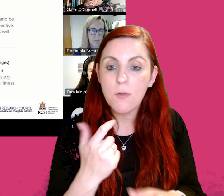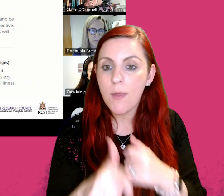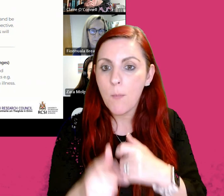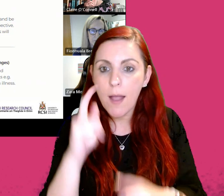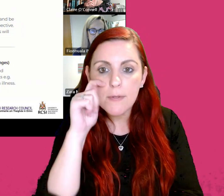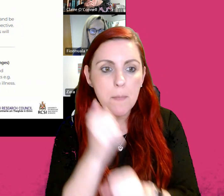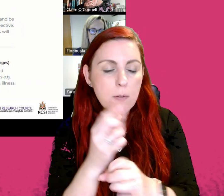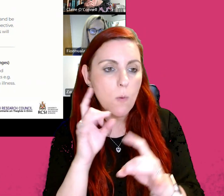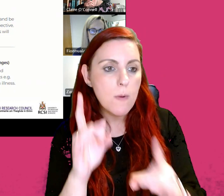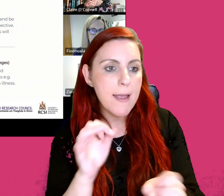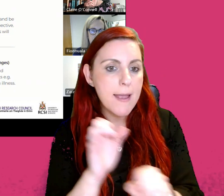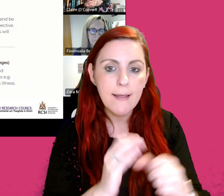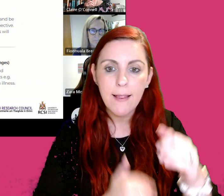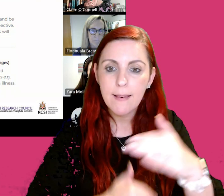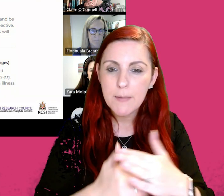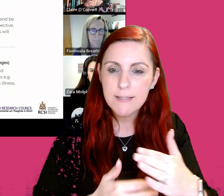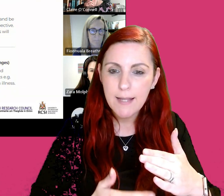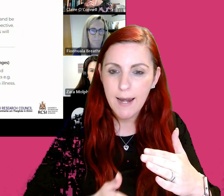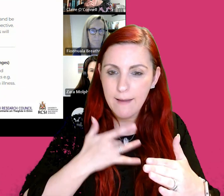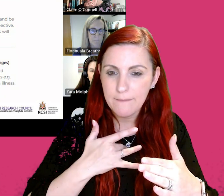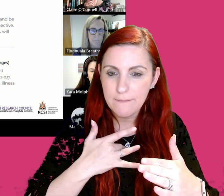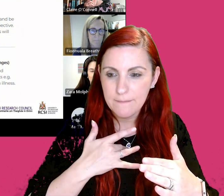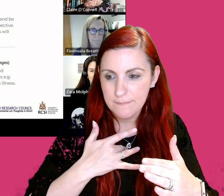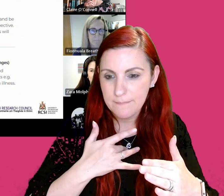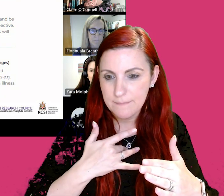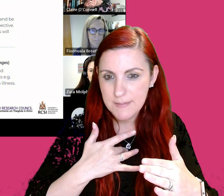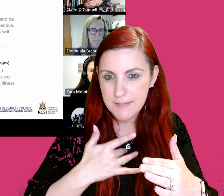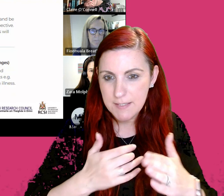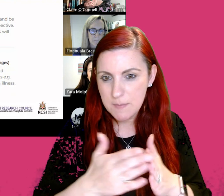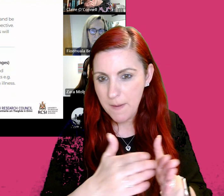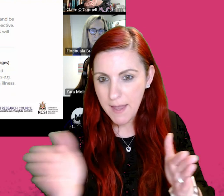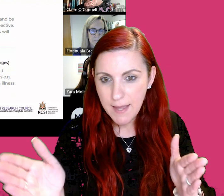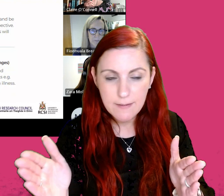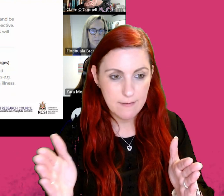have a limited lifespan as a researcher you know probably a limited number of grants in me uh you